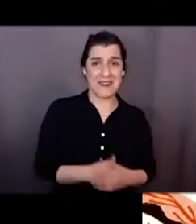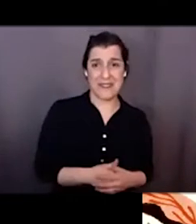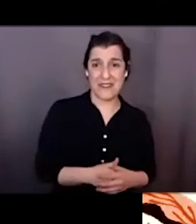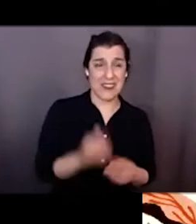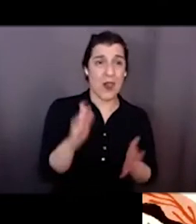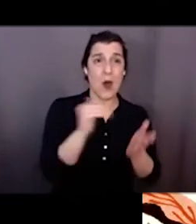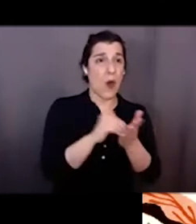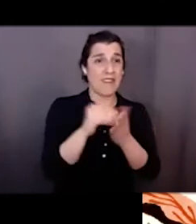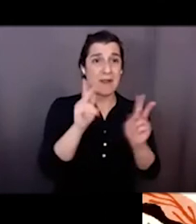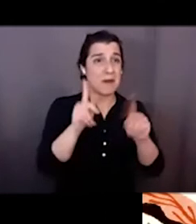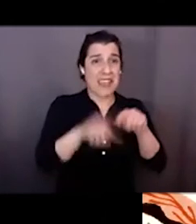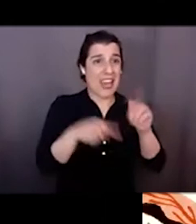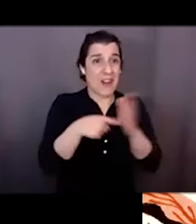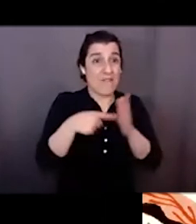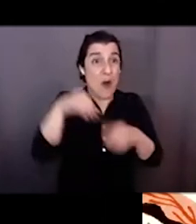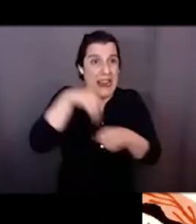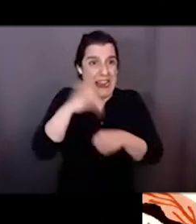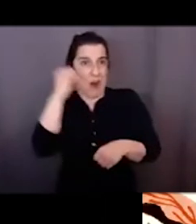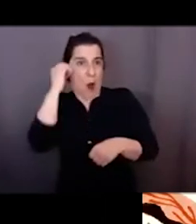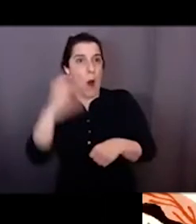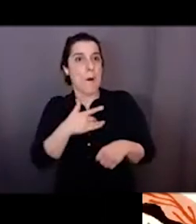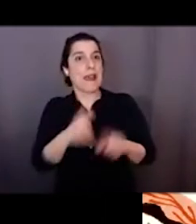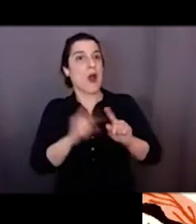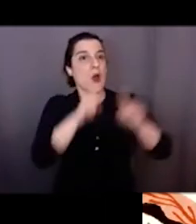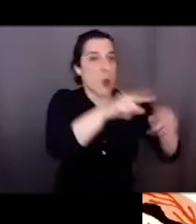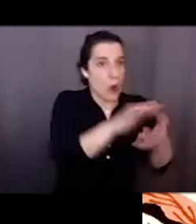have them in our homes and those companies largely have stepped up and made